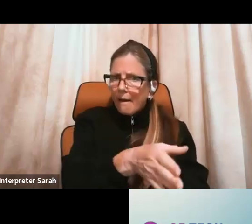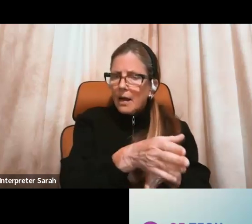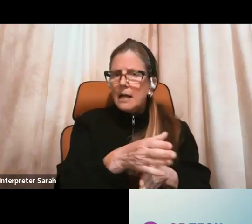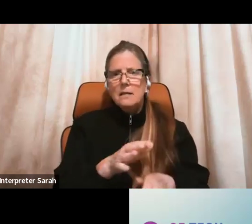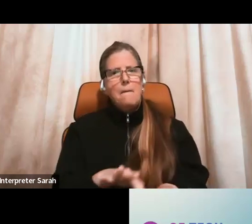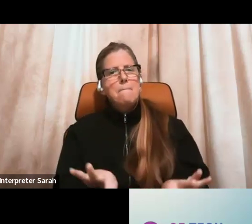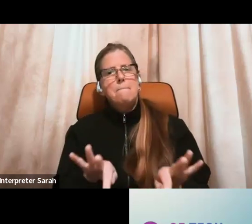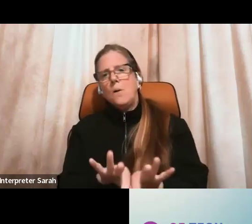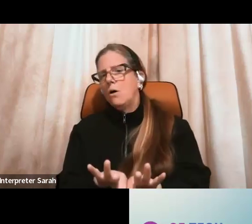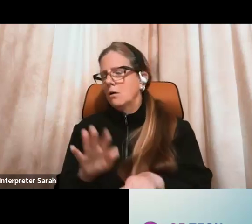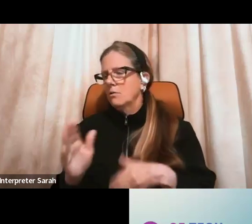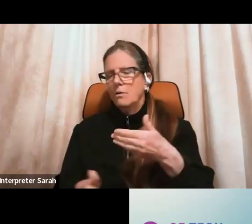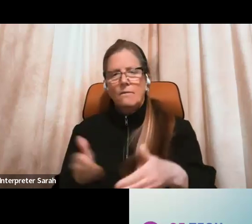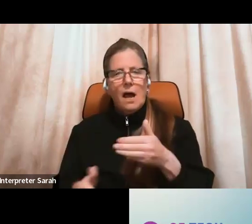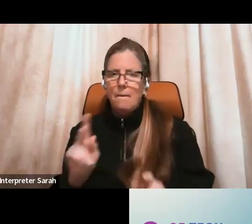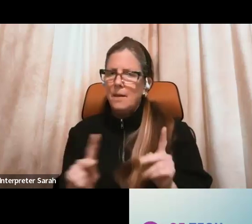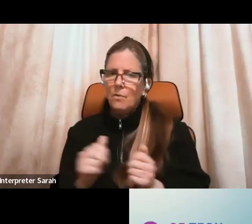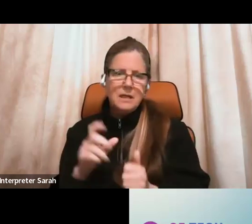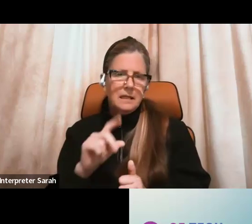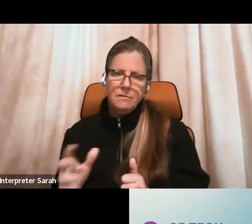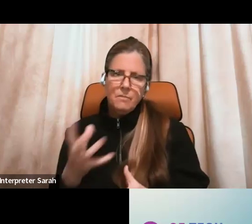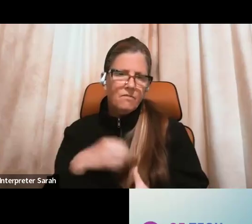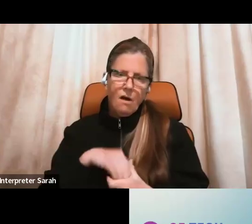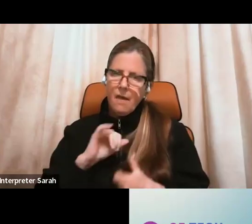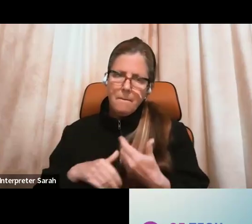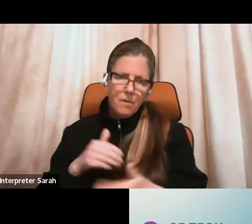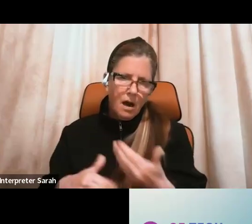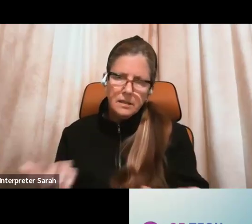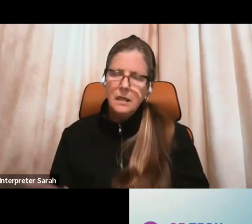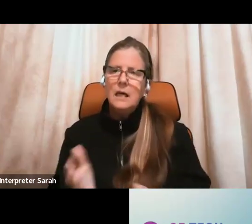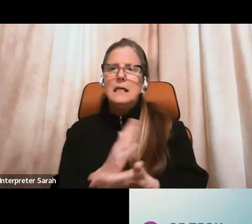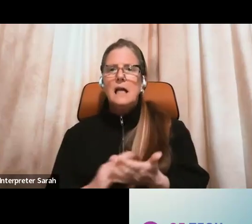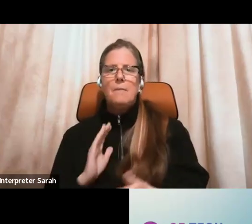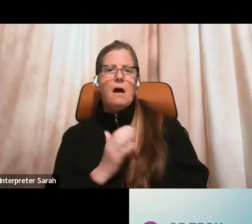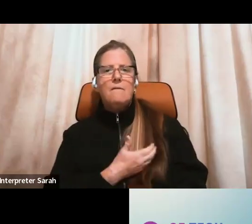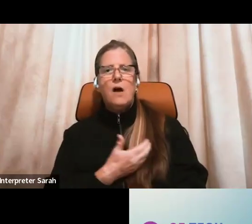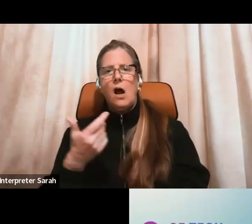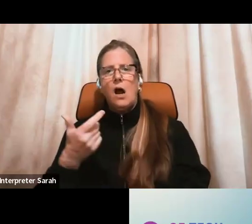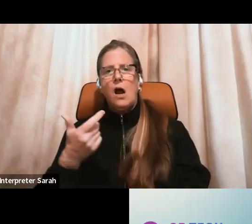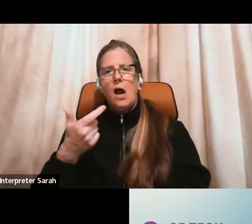that process. And I would say, on behalf of some of our grantee partners that are doing that work,